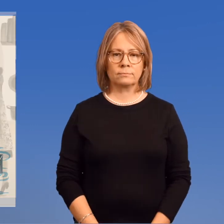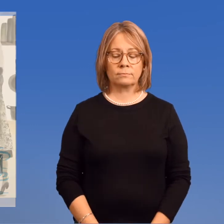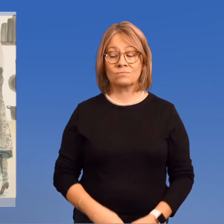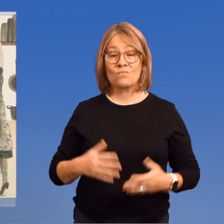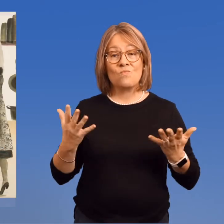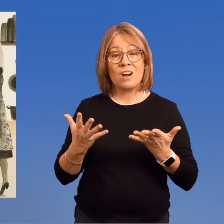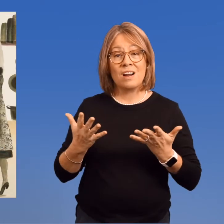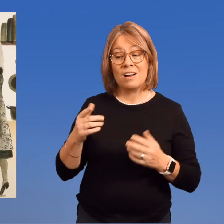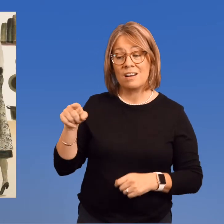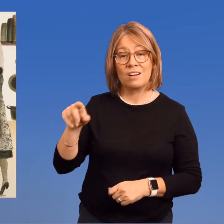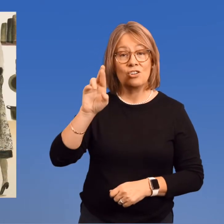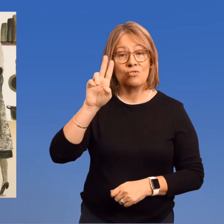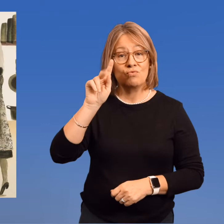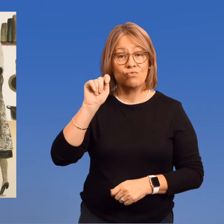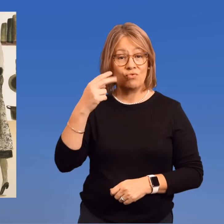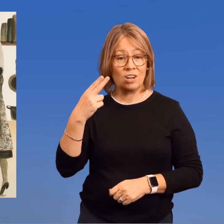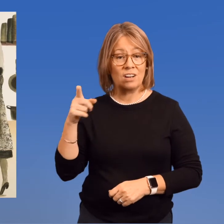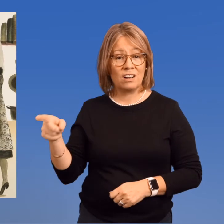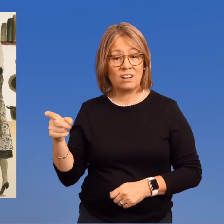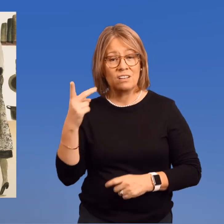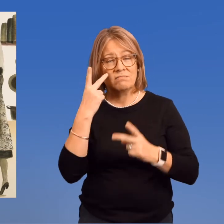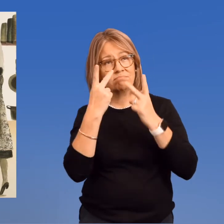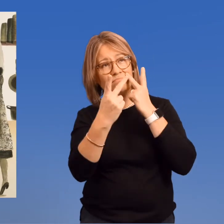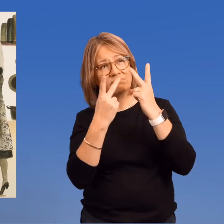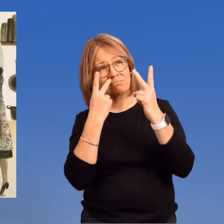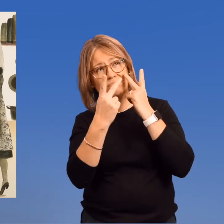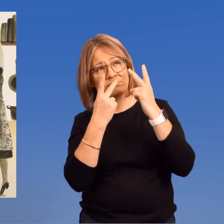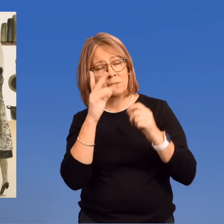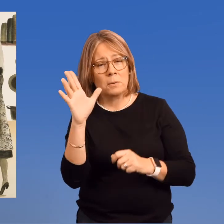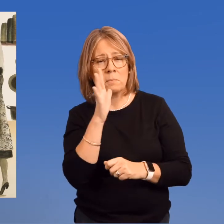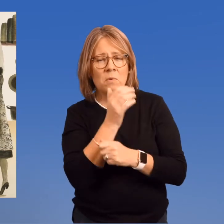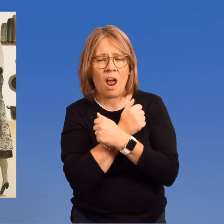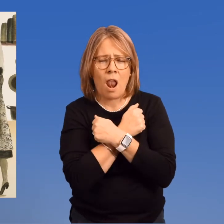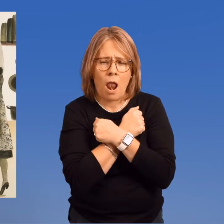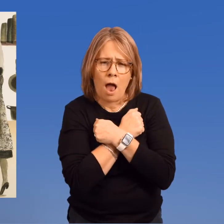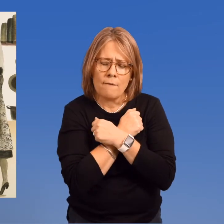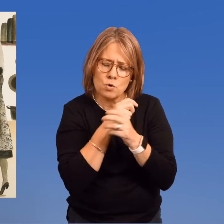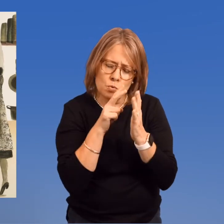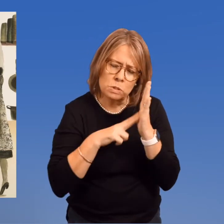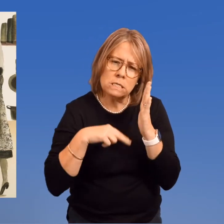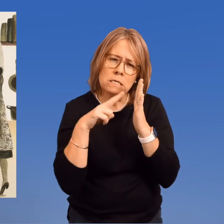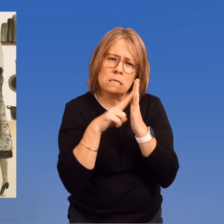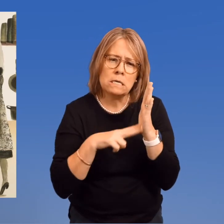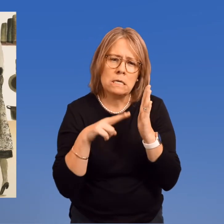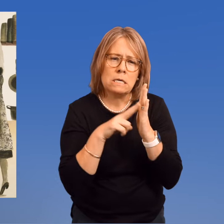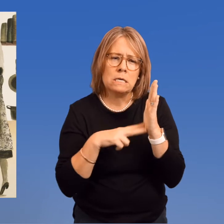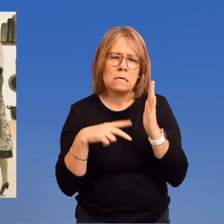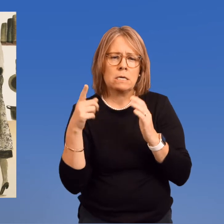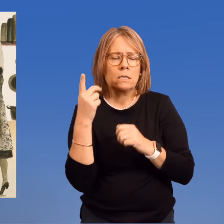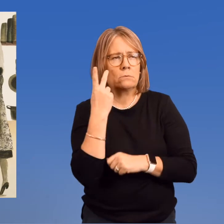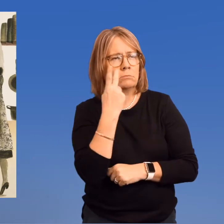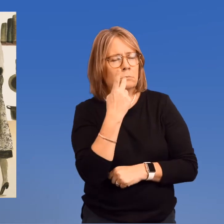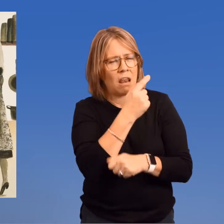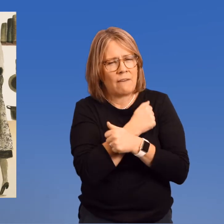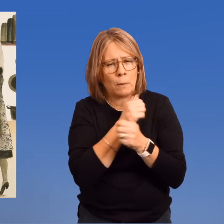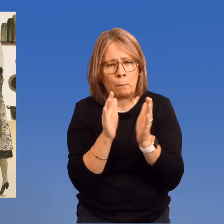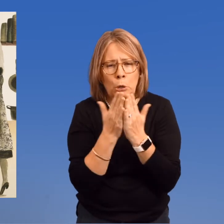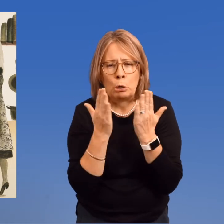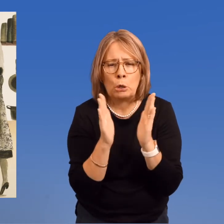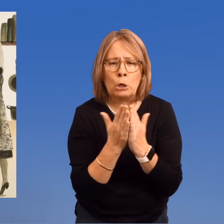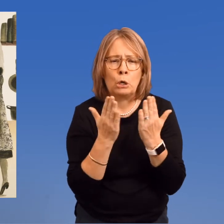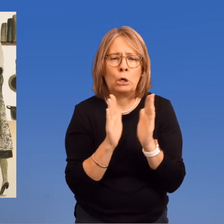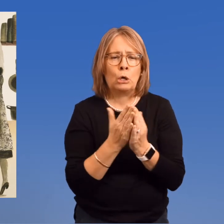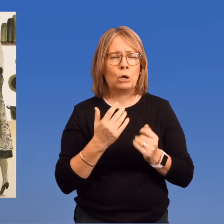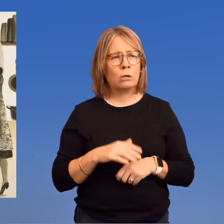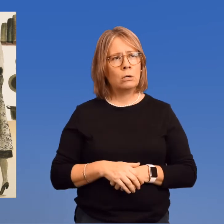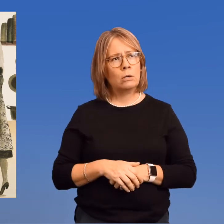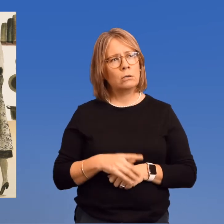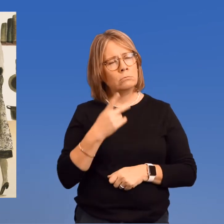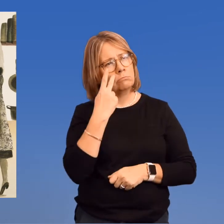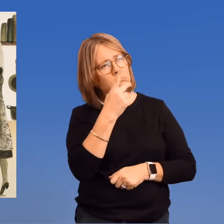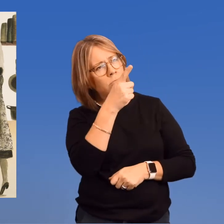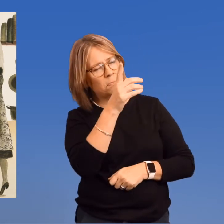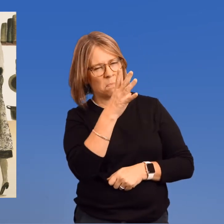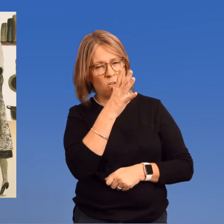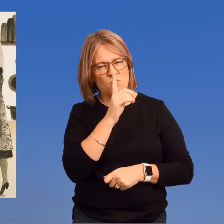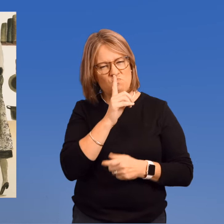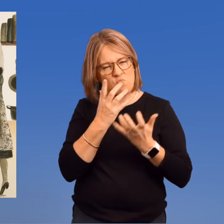What Ruth also saw was a mother who loved books and loved to read and a mother